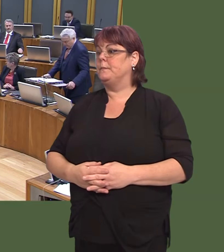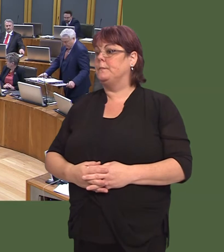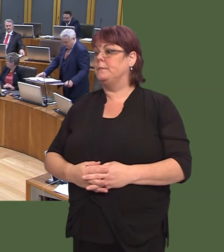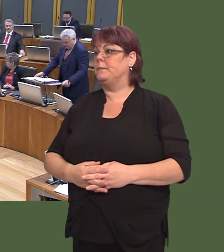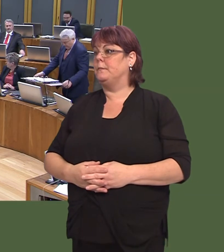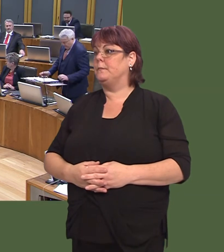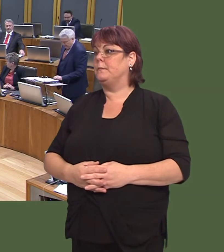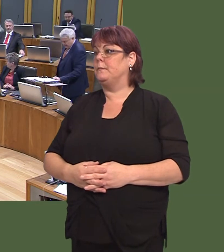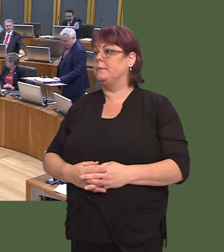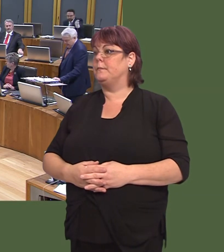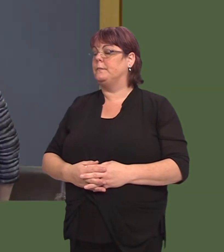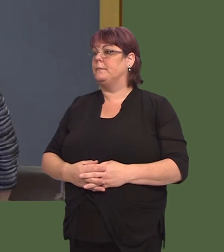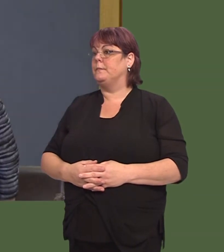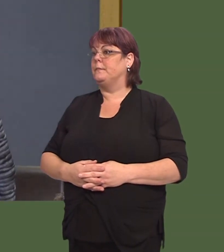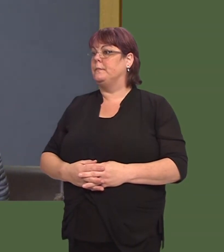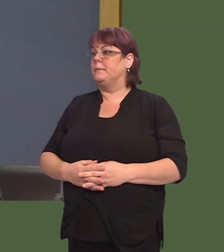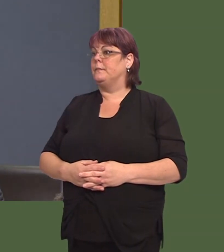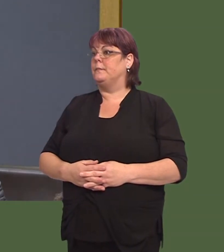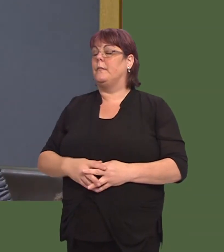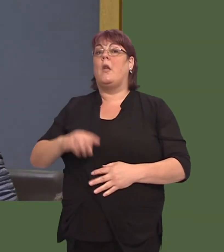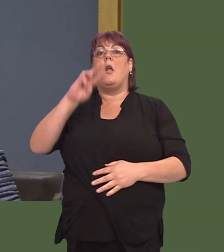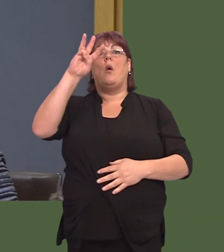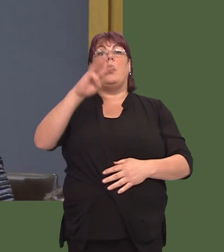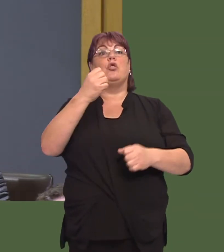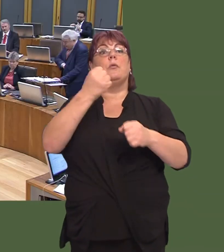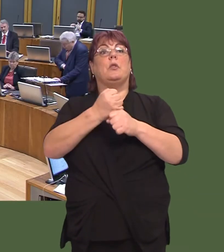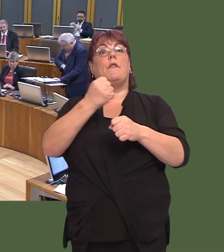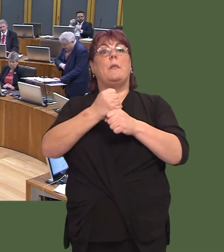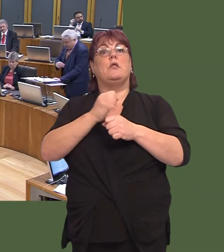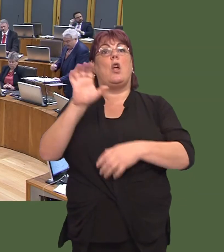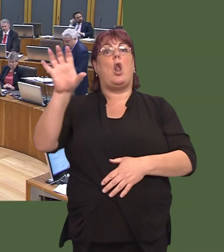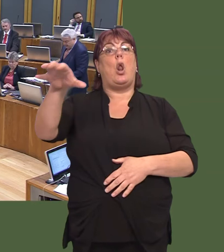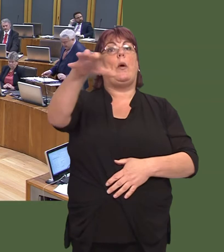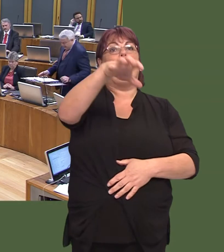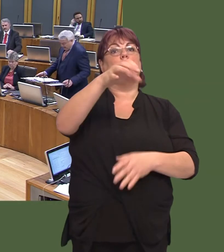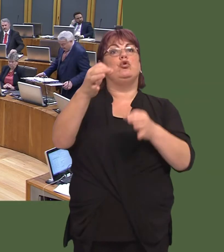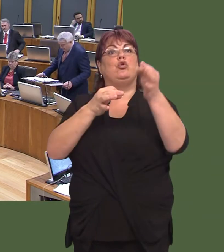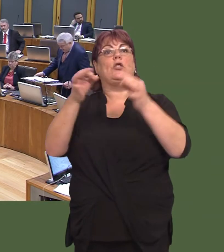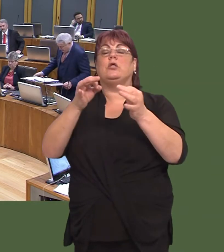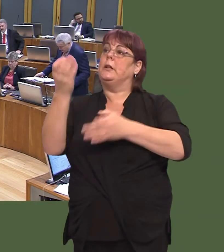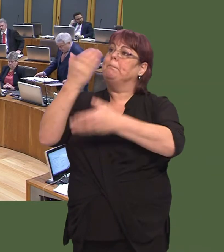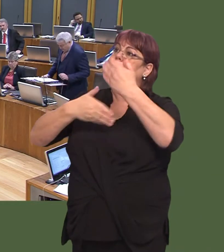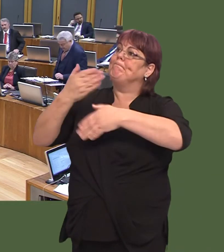Will the First Minister make a statement on the Welsh Government's location strategy? (OAQ51234)[W] Carwyn Jones: The location strategy will deliver